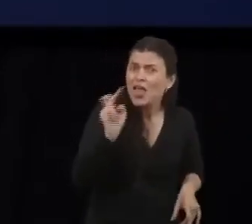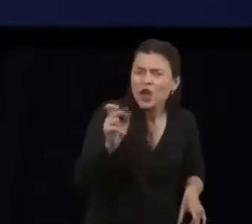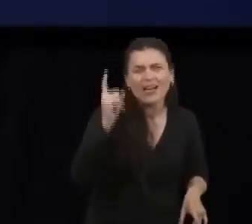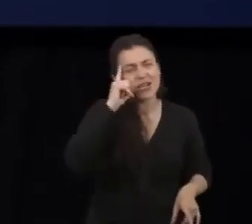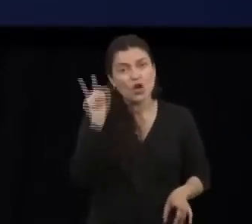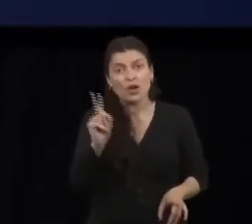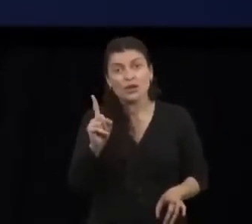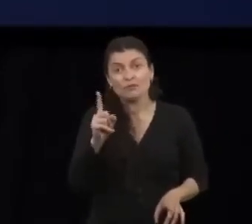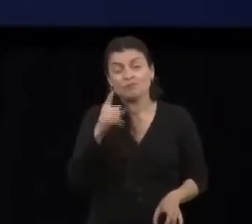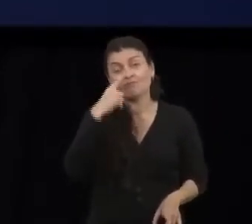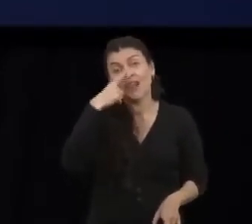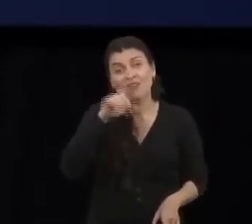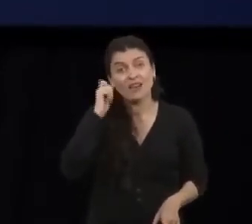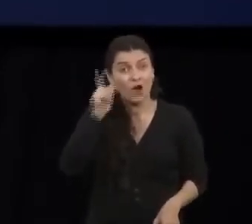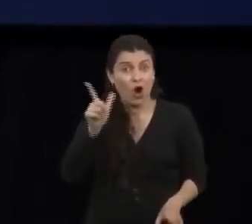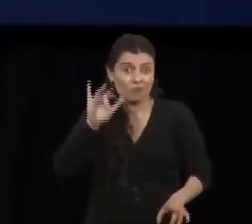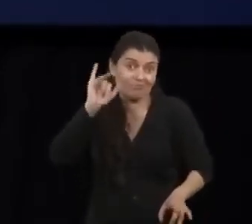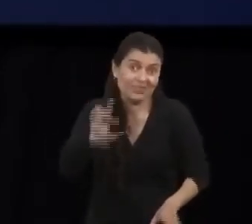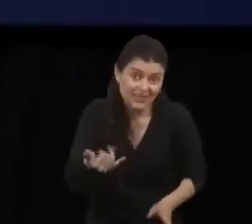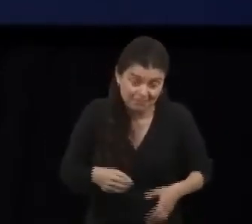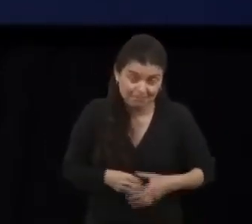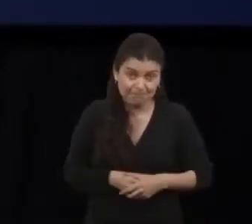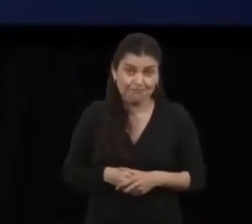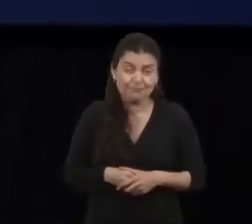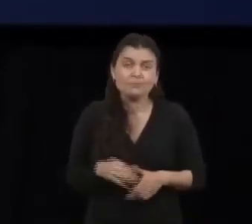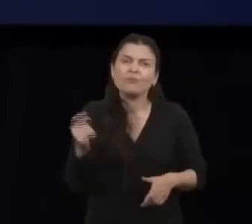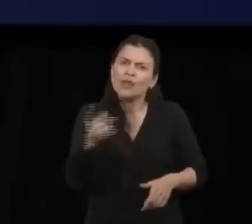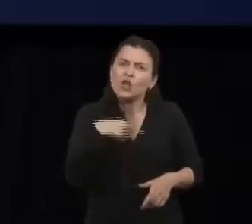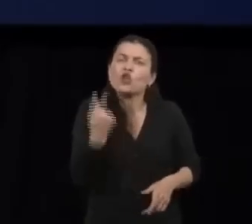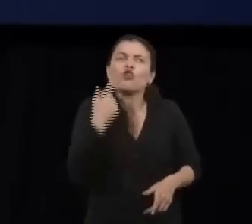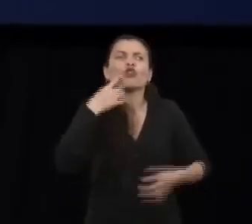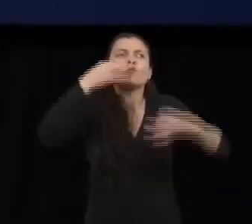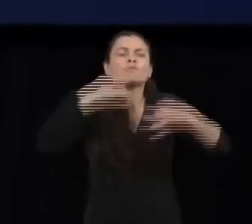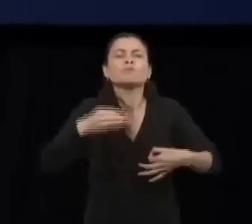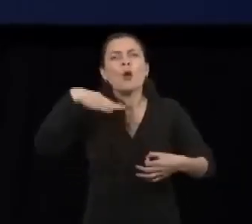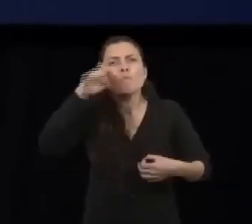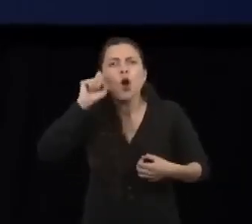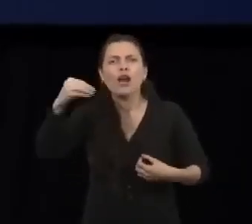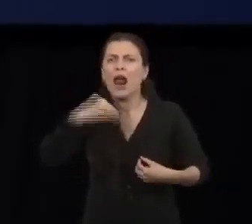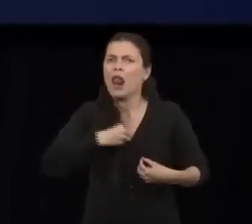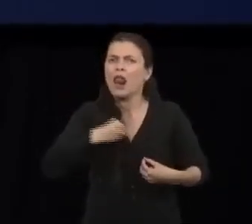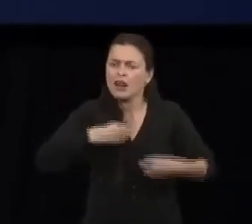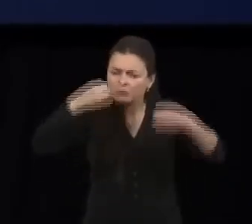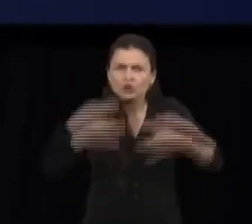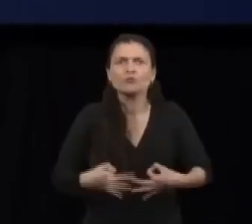we do not have an utilitarian criterion, we have a moral criterion.